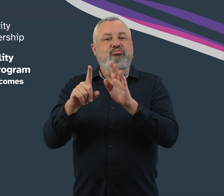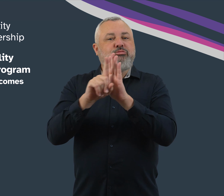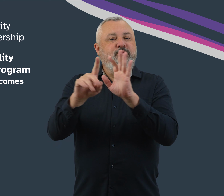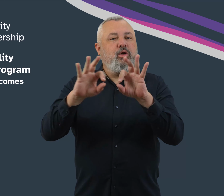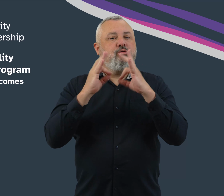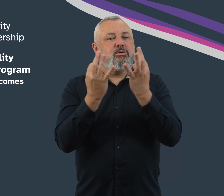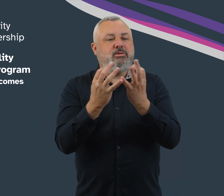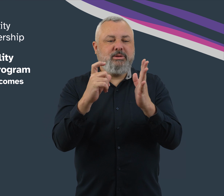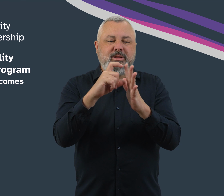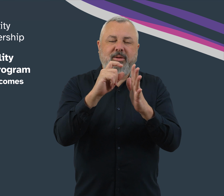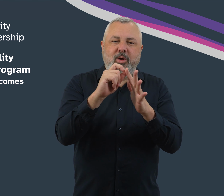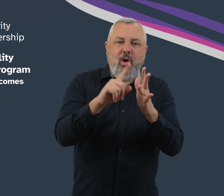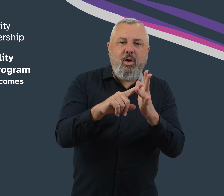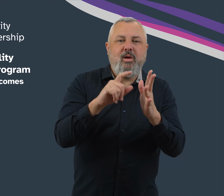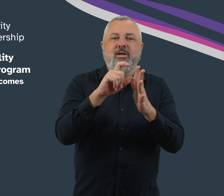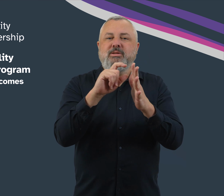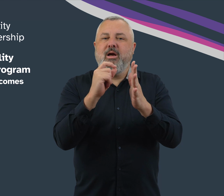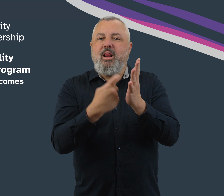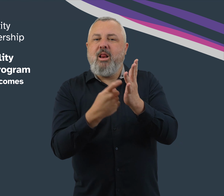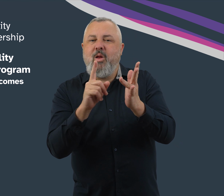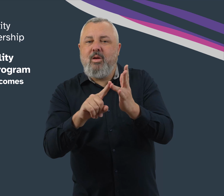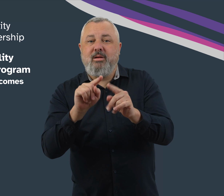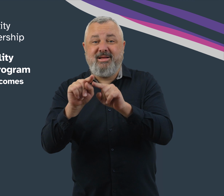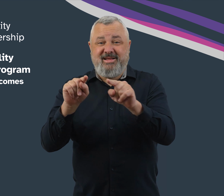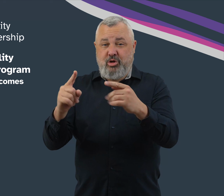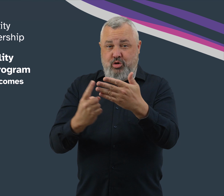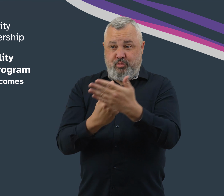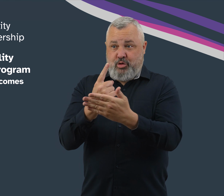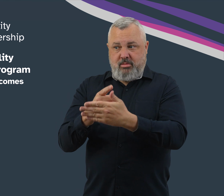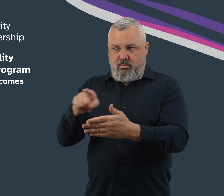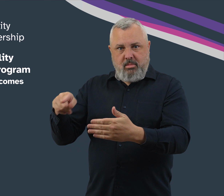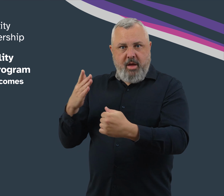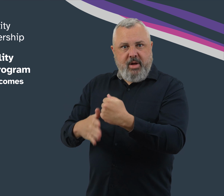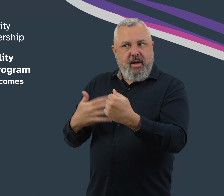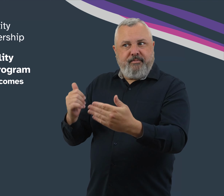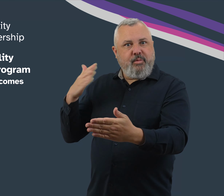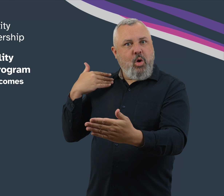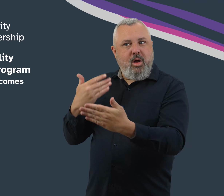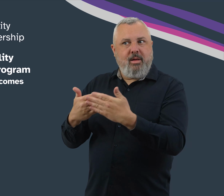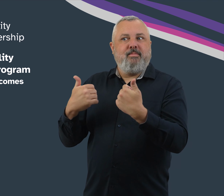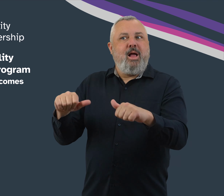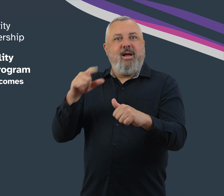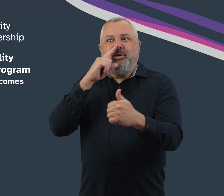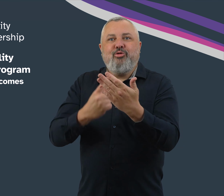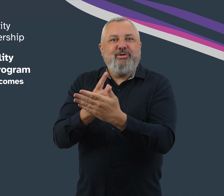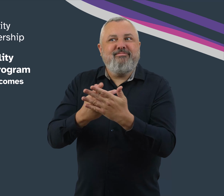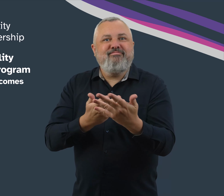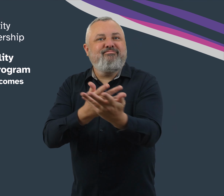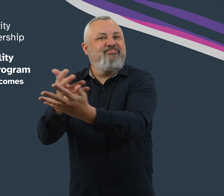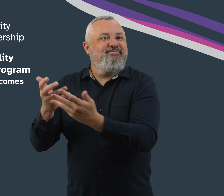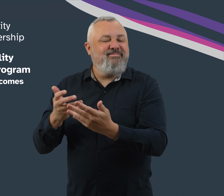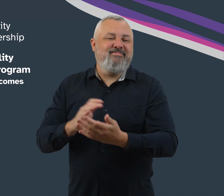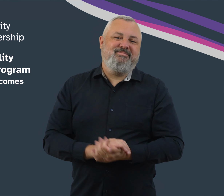representative organisations they would not have otherwise had access to,